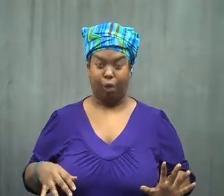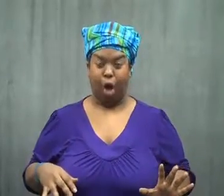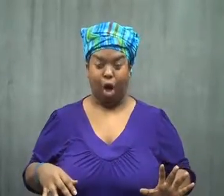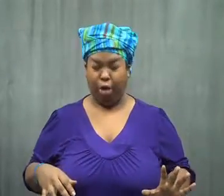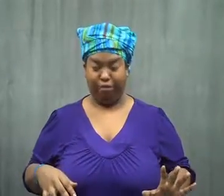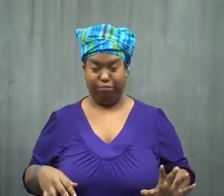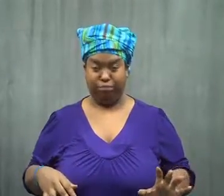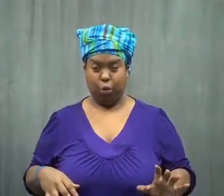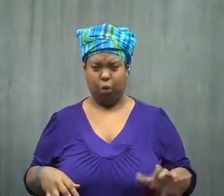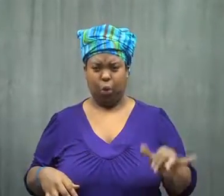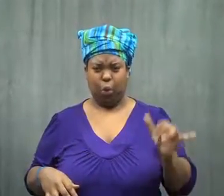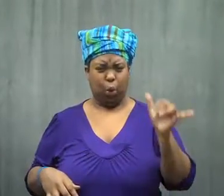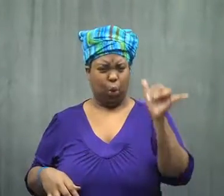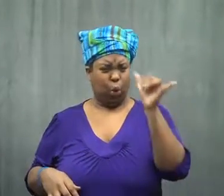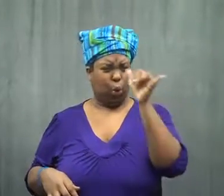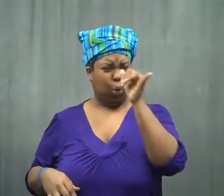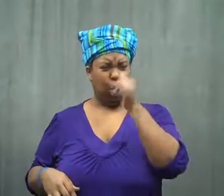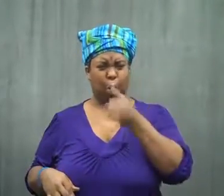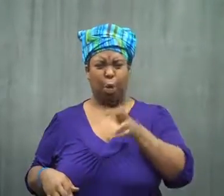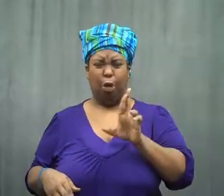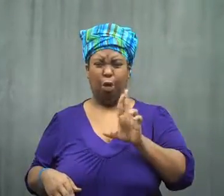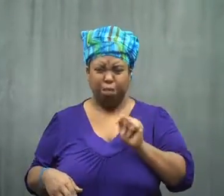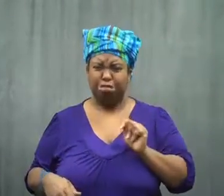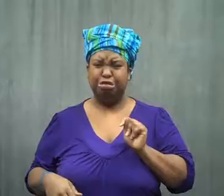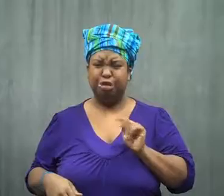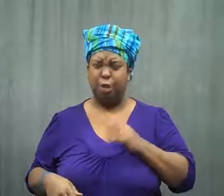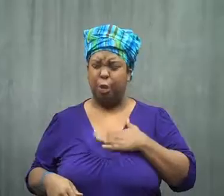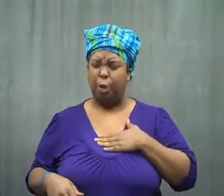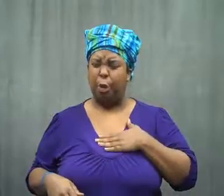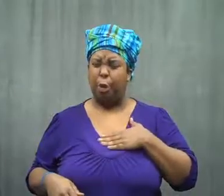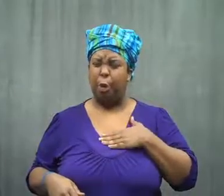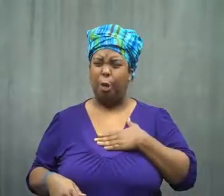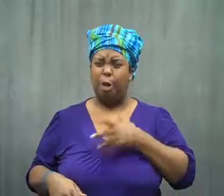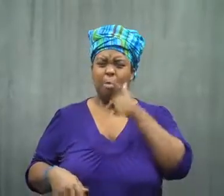Oh my.. that hurt! I rubbed my chest.